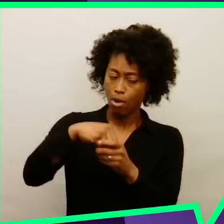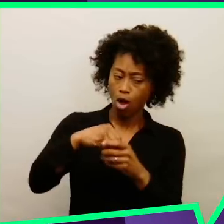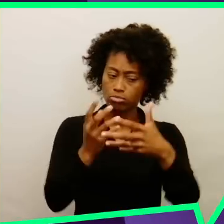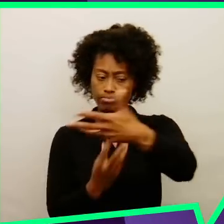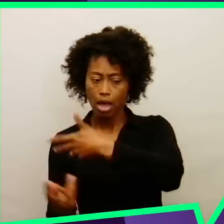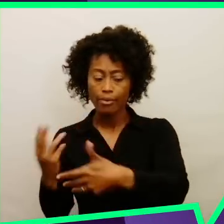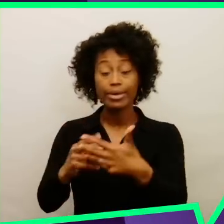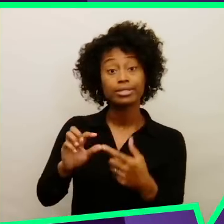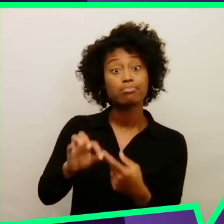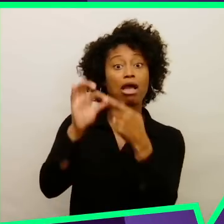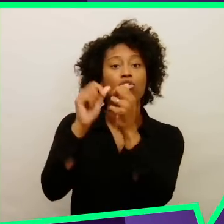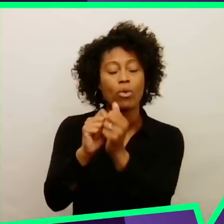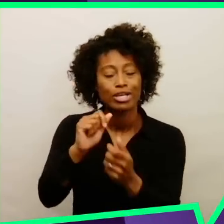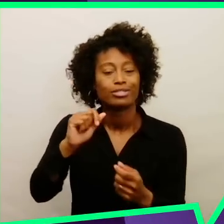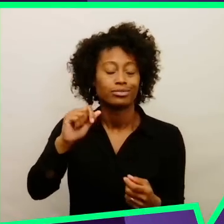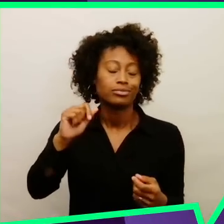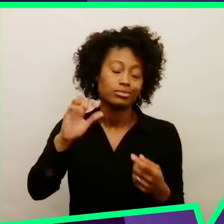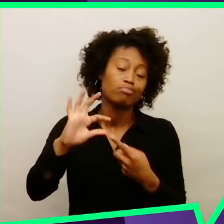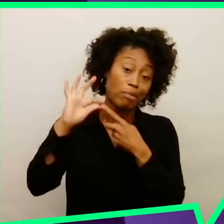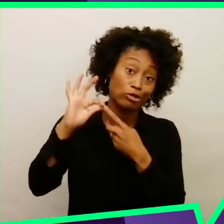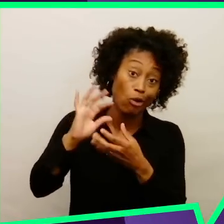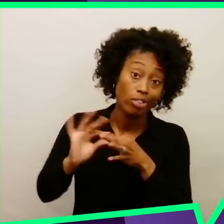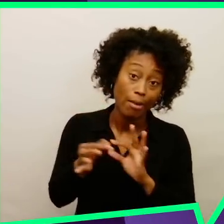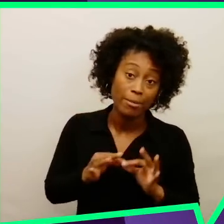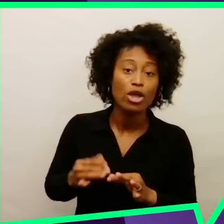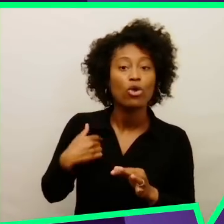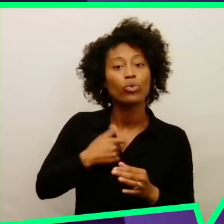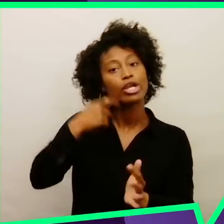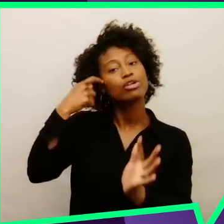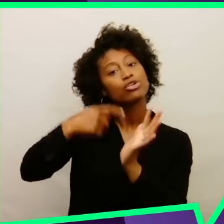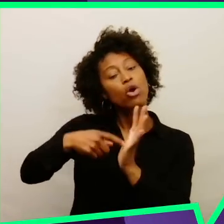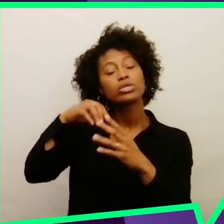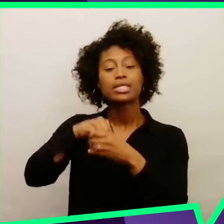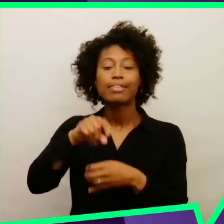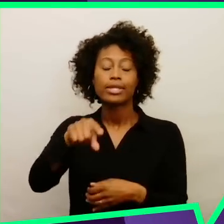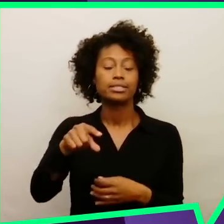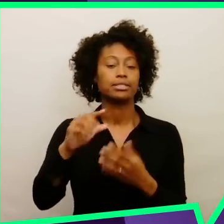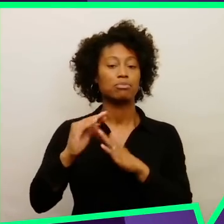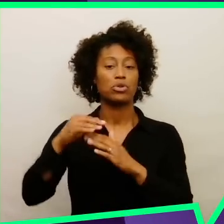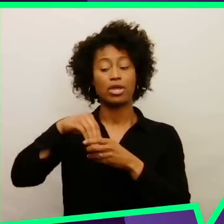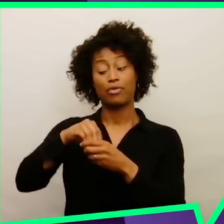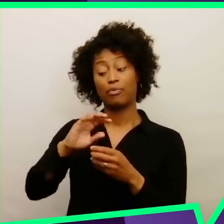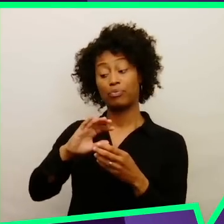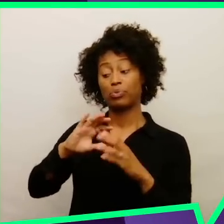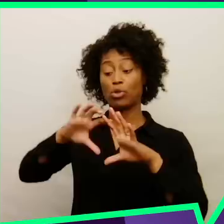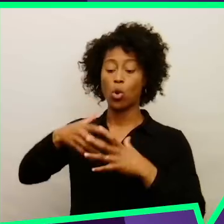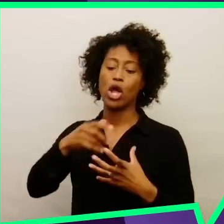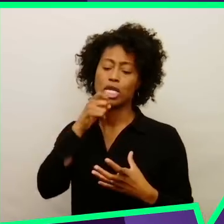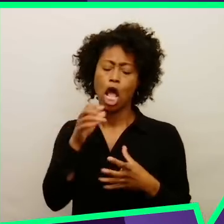We're being more noticed in the community of the world. We're not just a little activity or hobby.